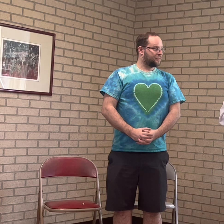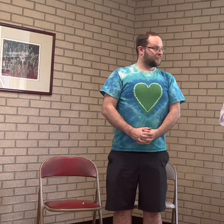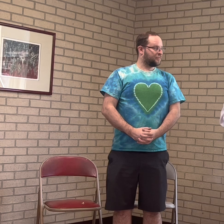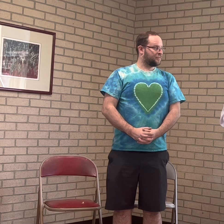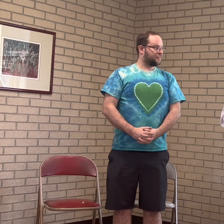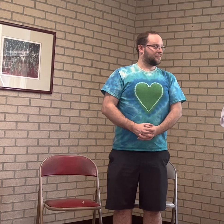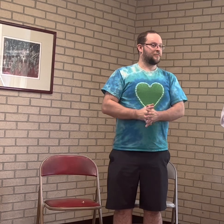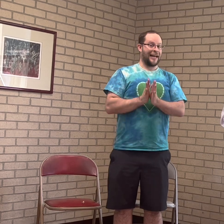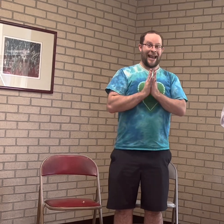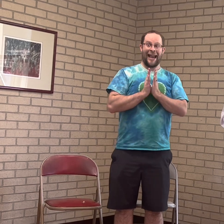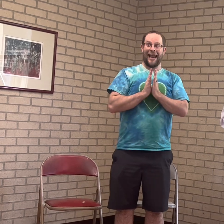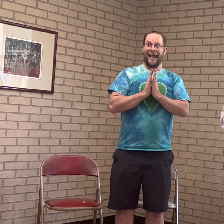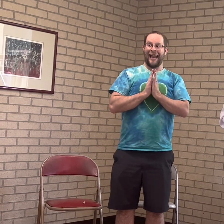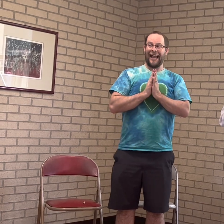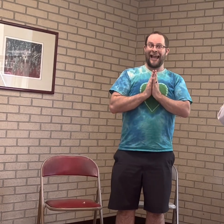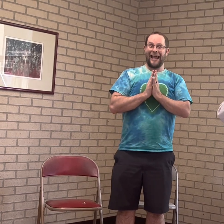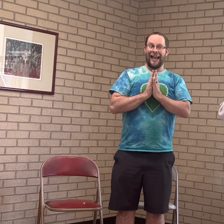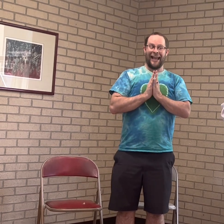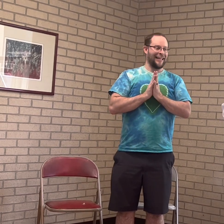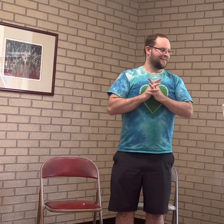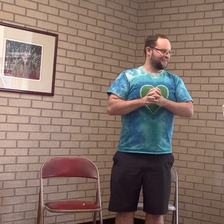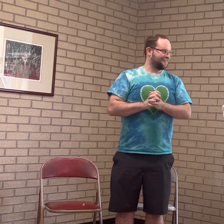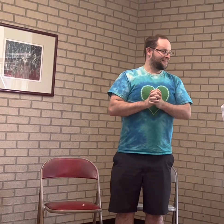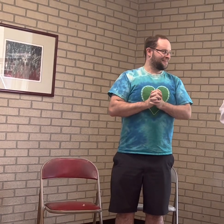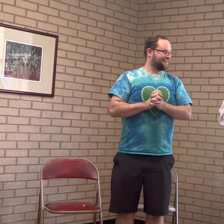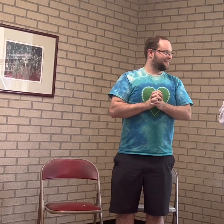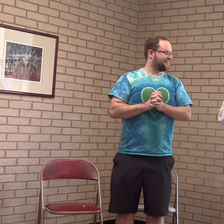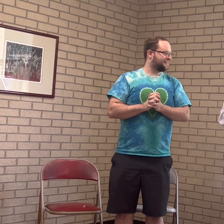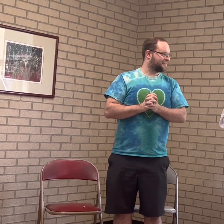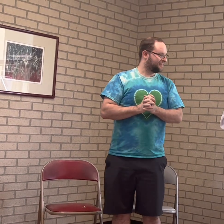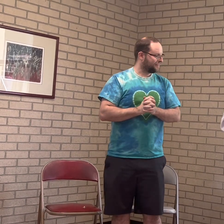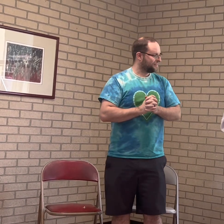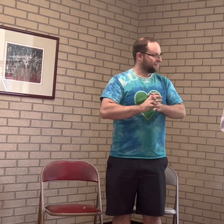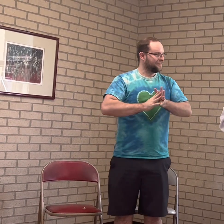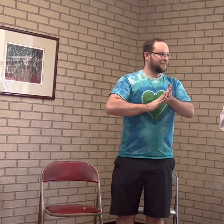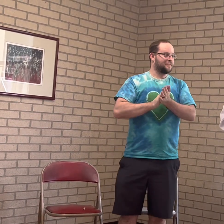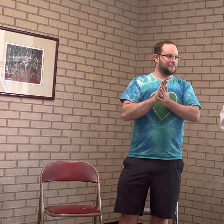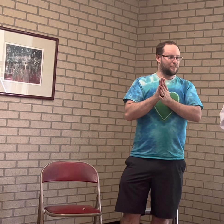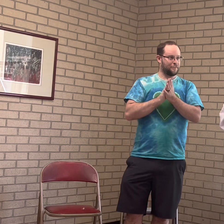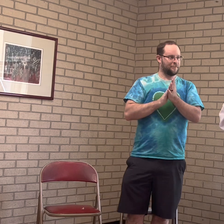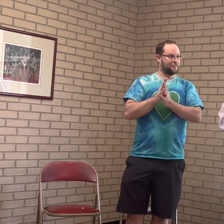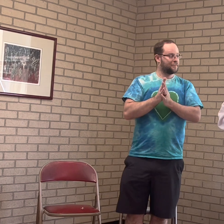experiment to do later after our book. So we're really looking forward to that and I